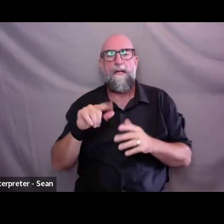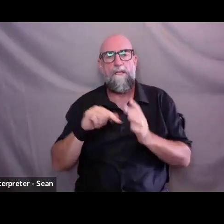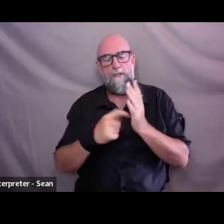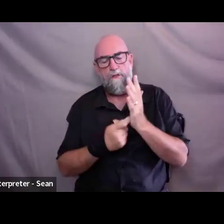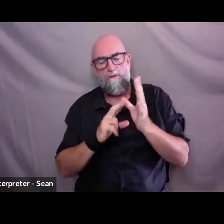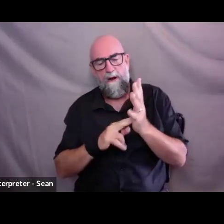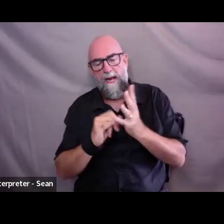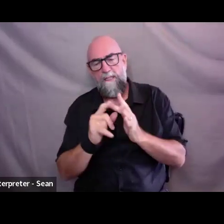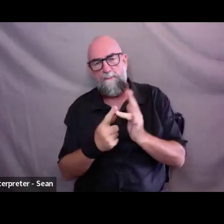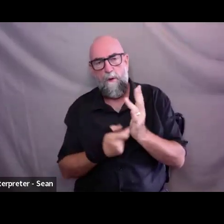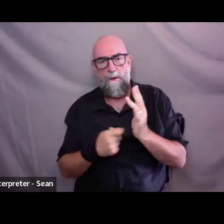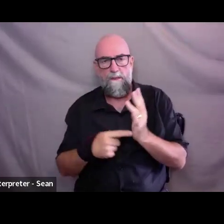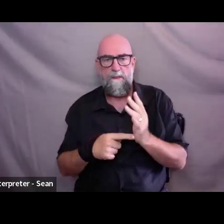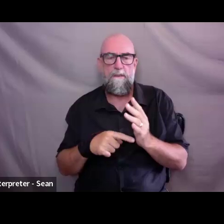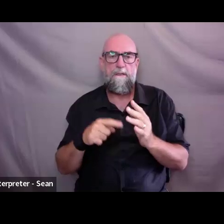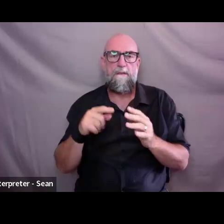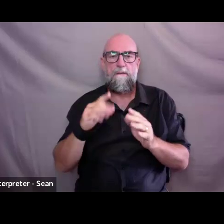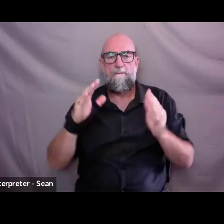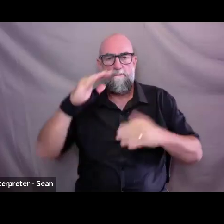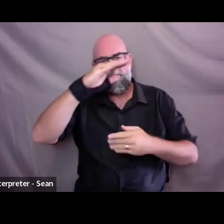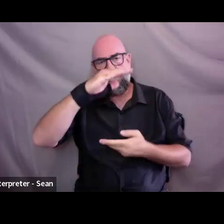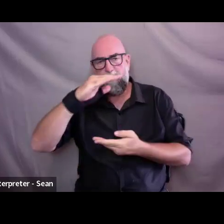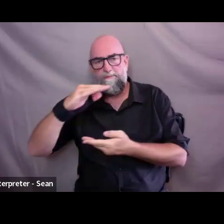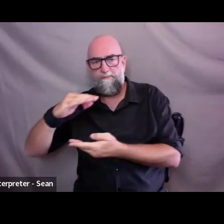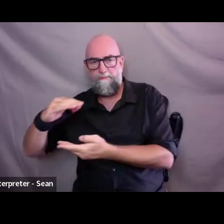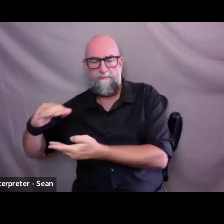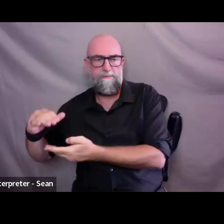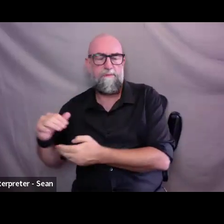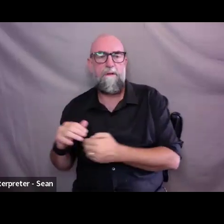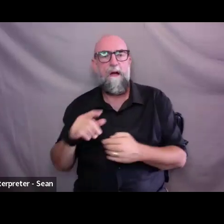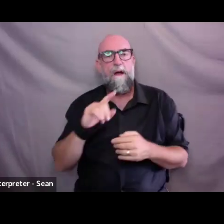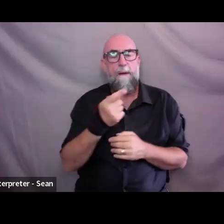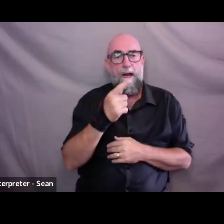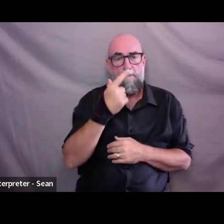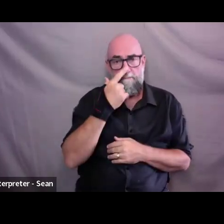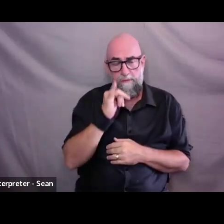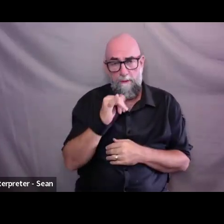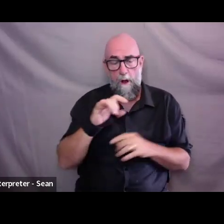mammal species extension, there is an estimation we have lost